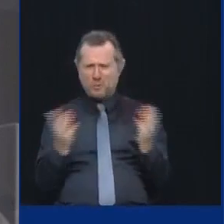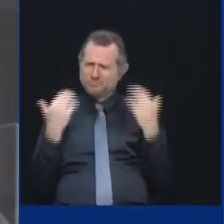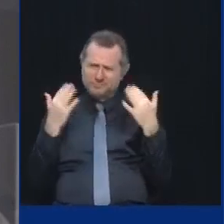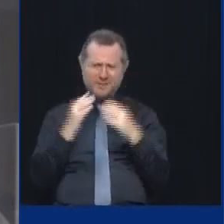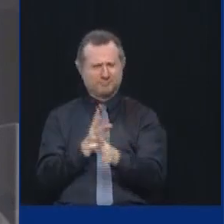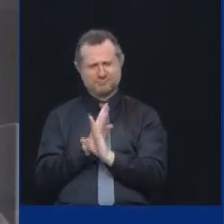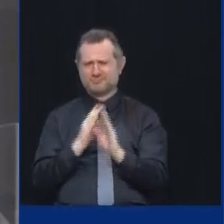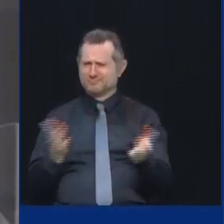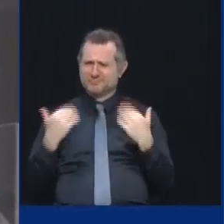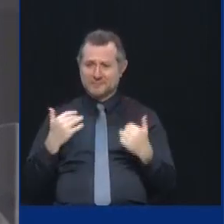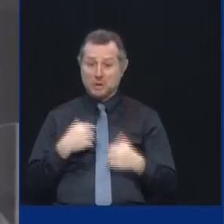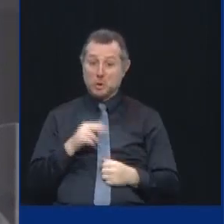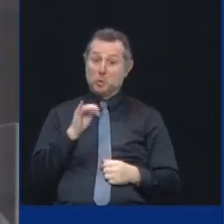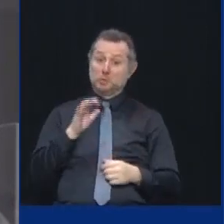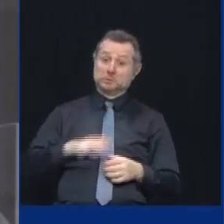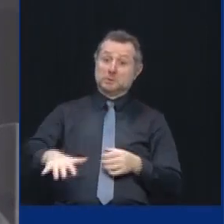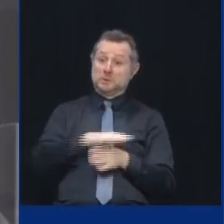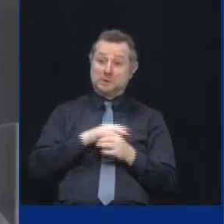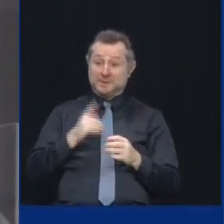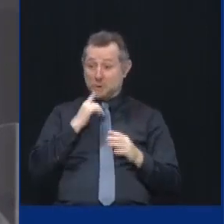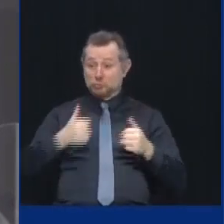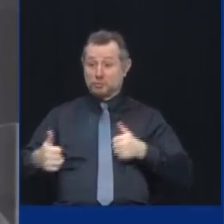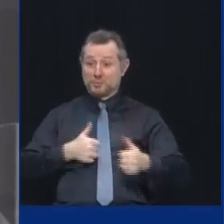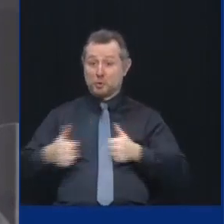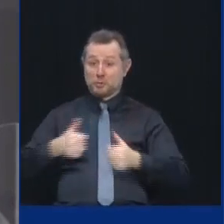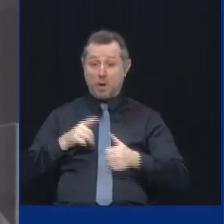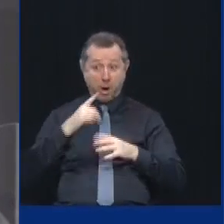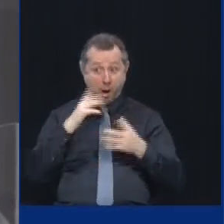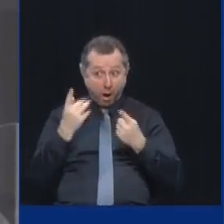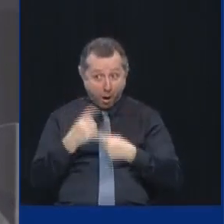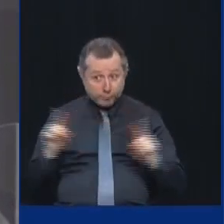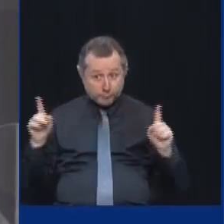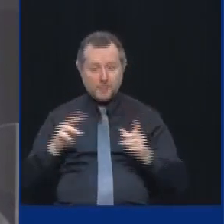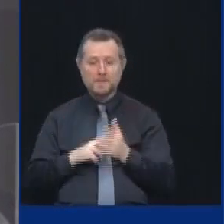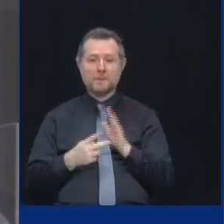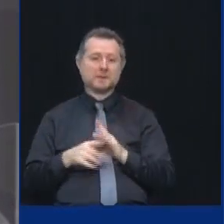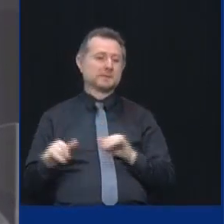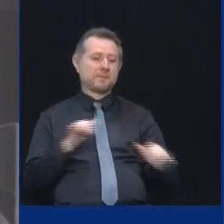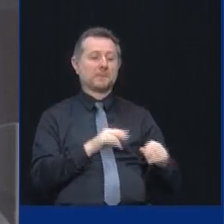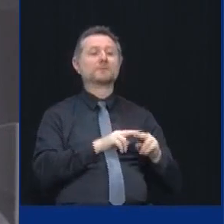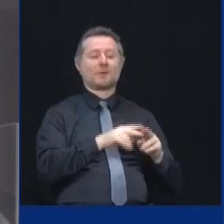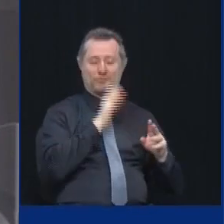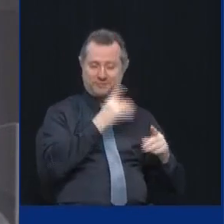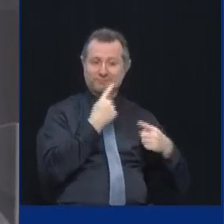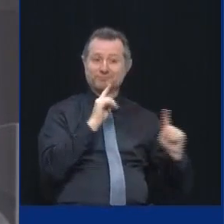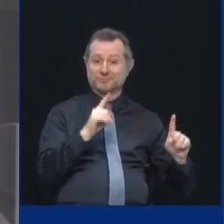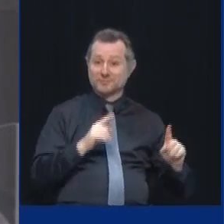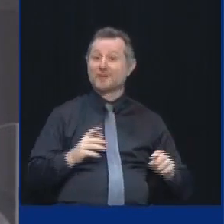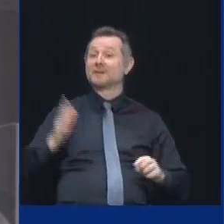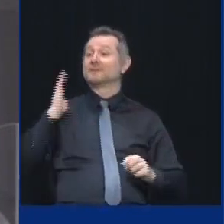EITHER A FREE SEVEN DAY UNLIMITED METRO CARD OR A ROUND TRIP CARD FOR THE LONG ISLAND RAILROAD.